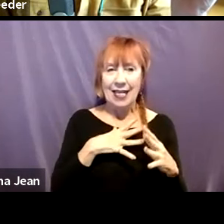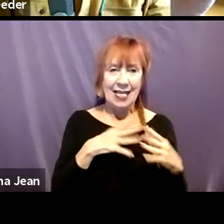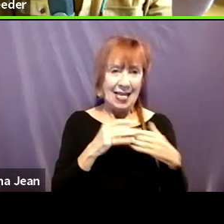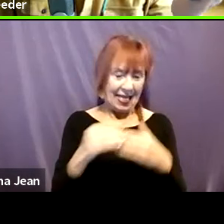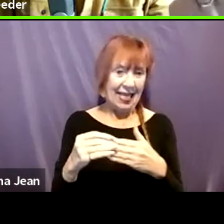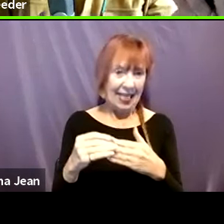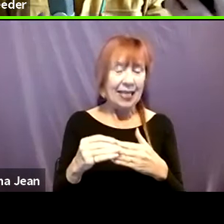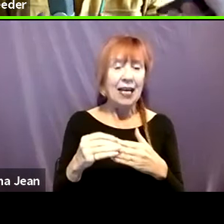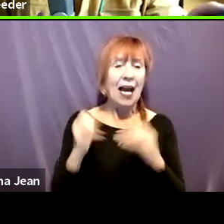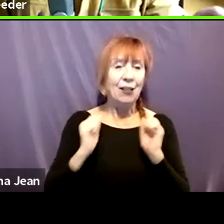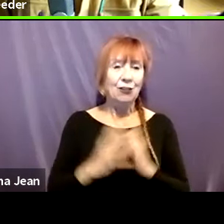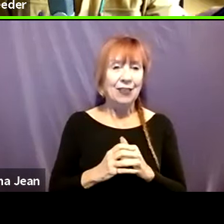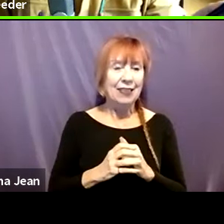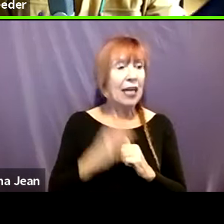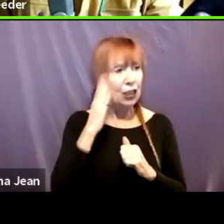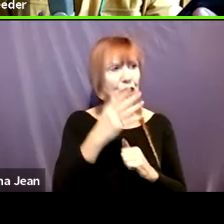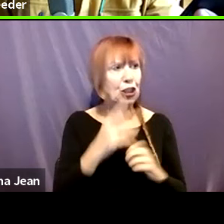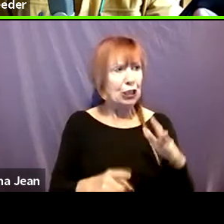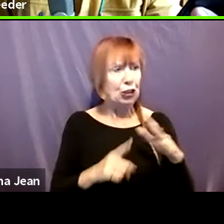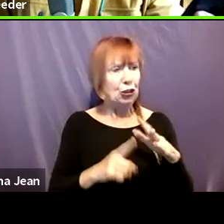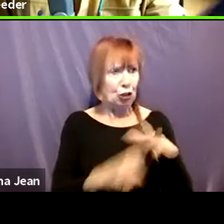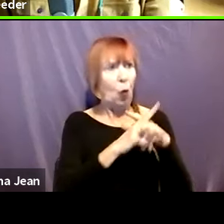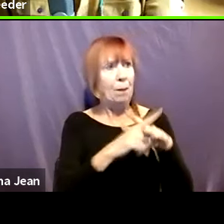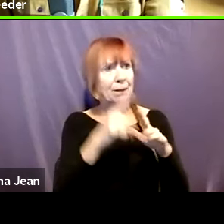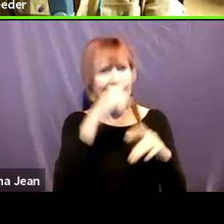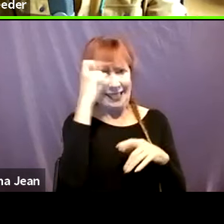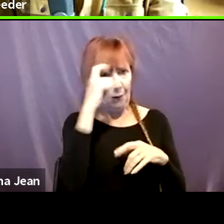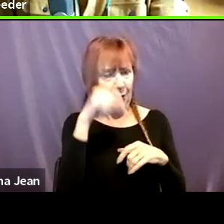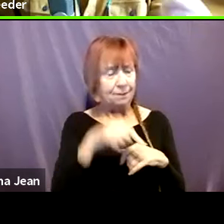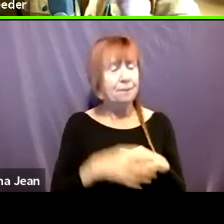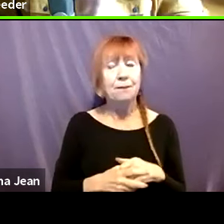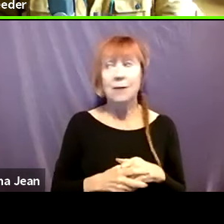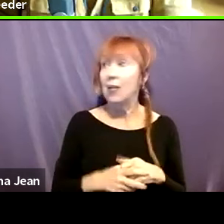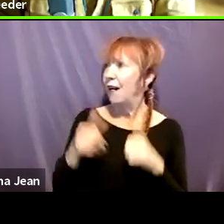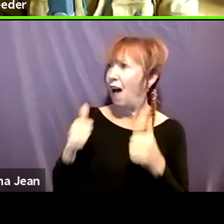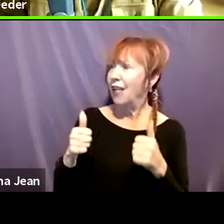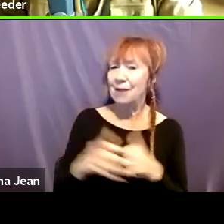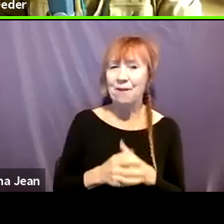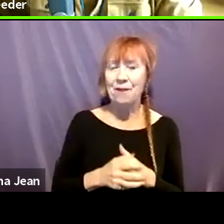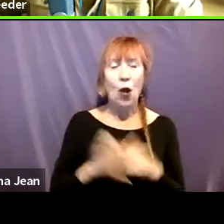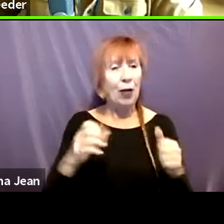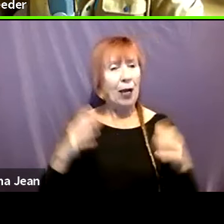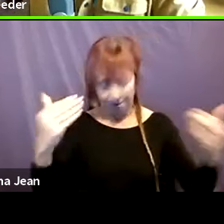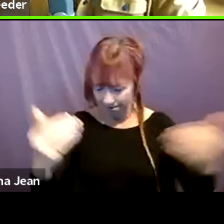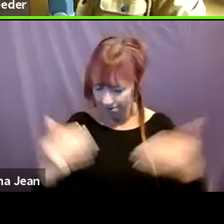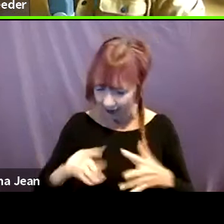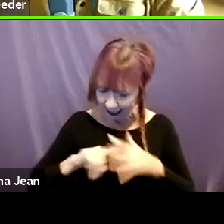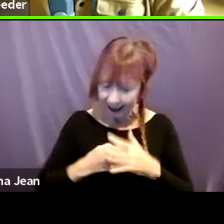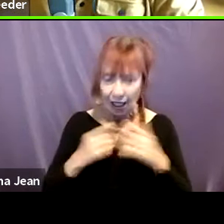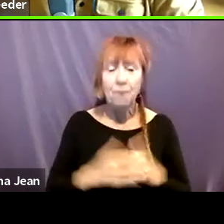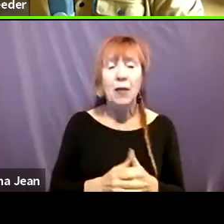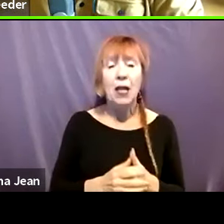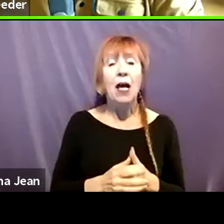Awesome, great, thank you. Okay, well, let's get into it. Some day we may be lucky enough